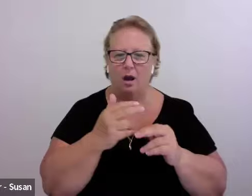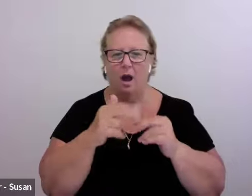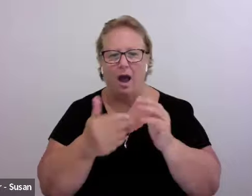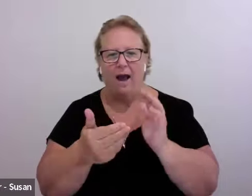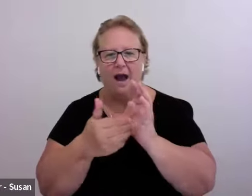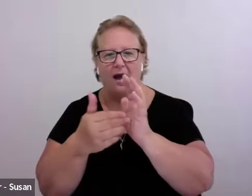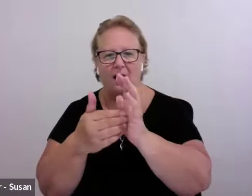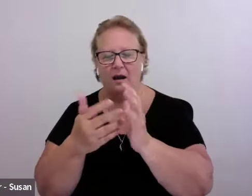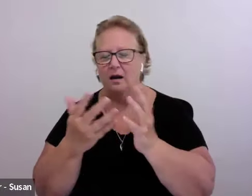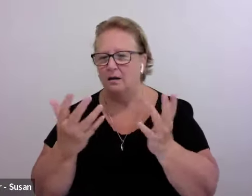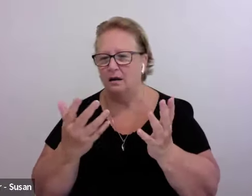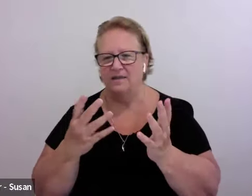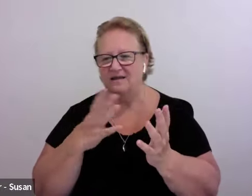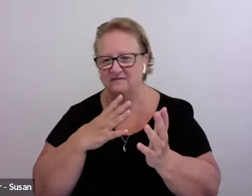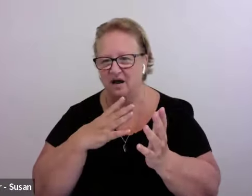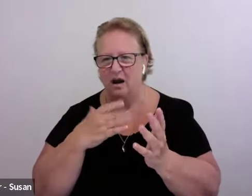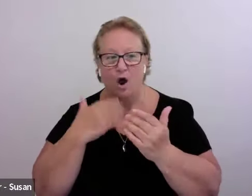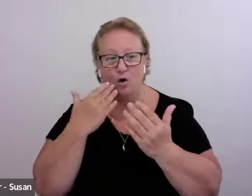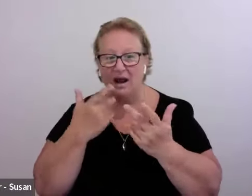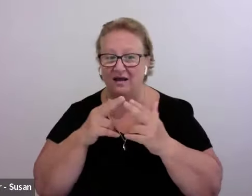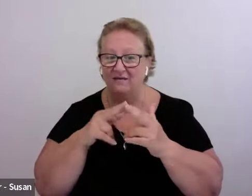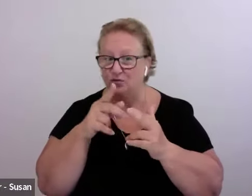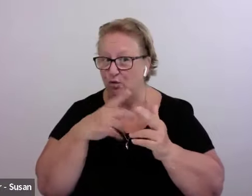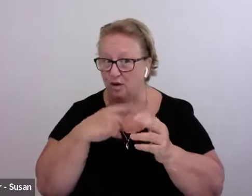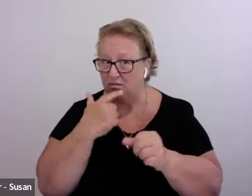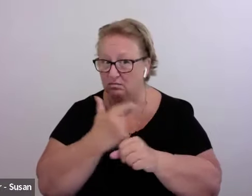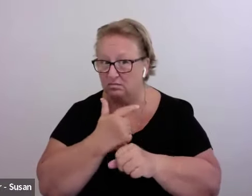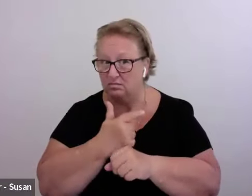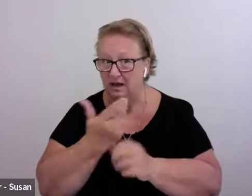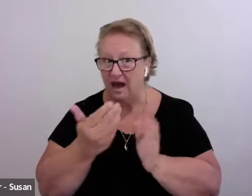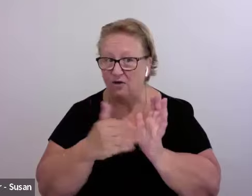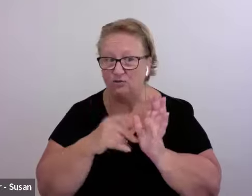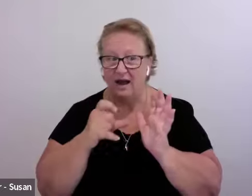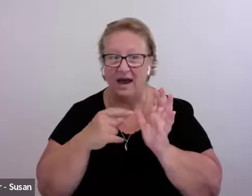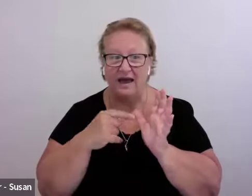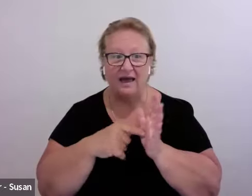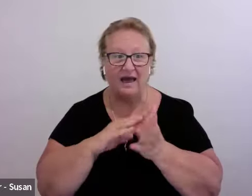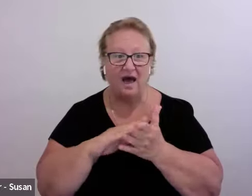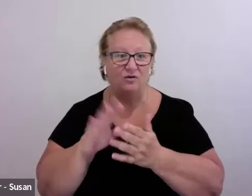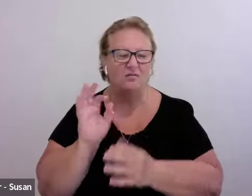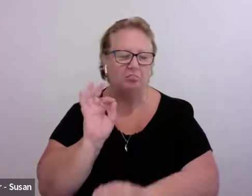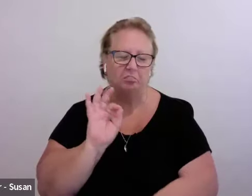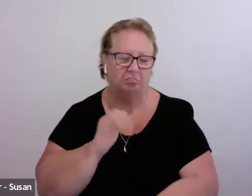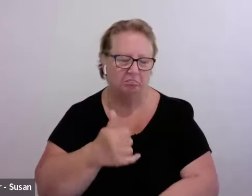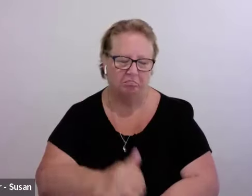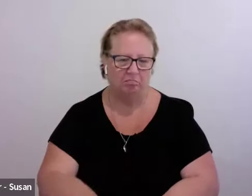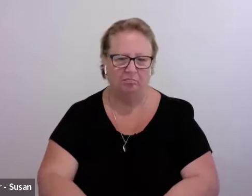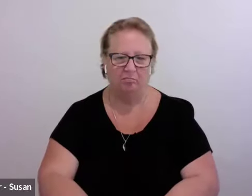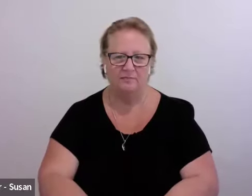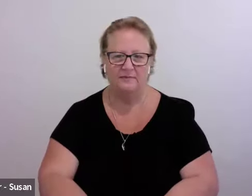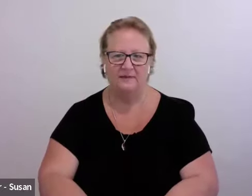's how knowledge is generated. Knowledge is generated by doing some work, building on that work, so yep, I don't